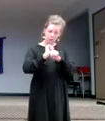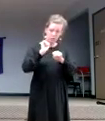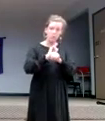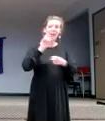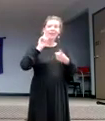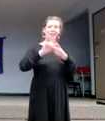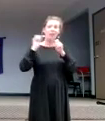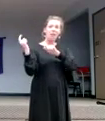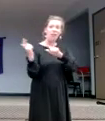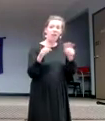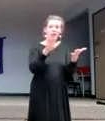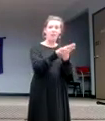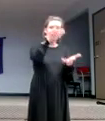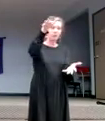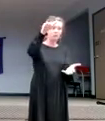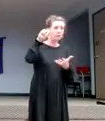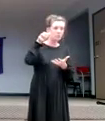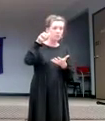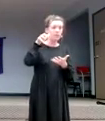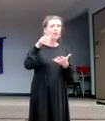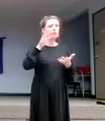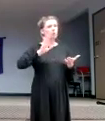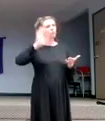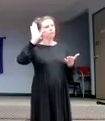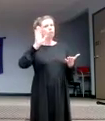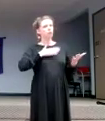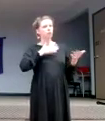of entries are received. So if you've opted in, that's great. If we don't receive that